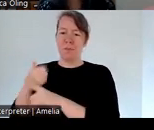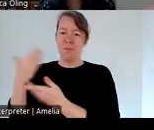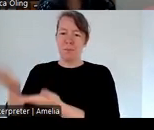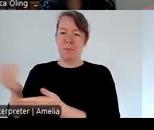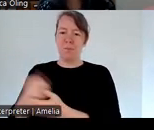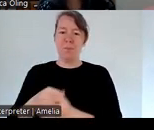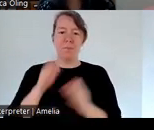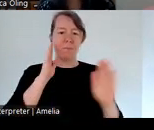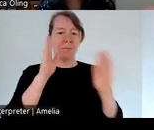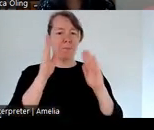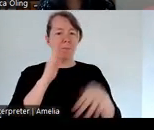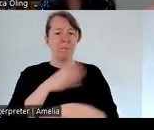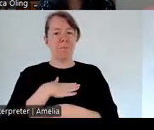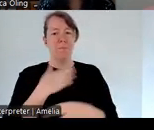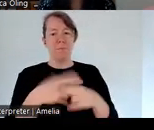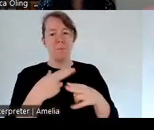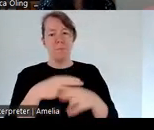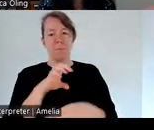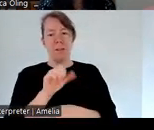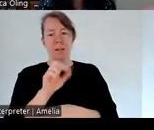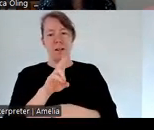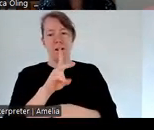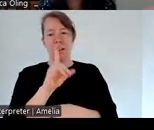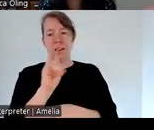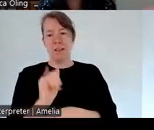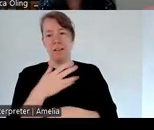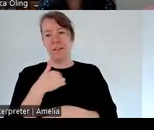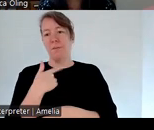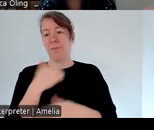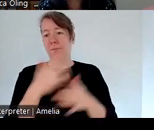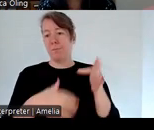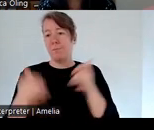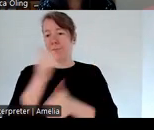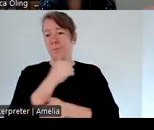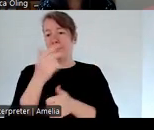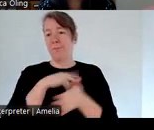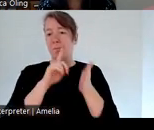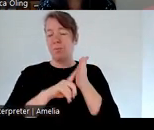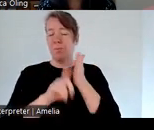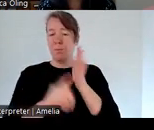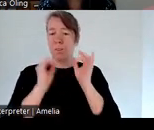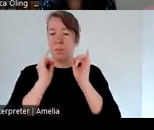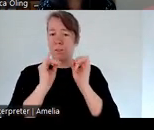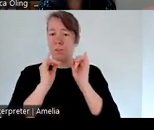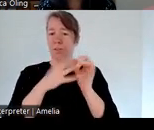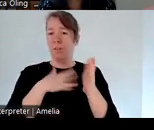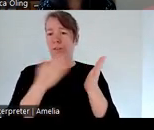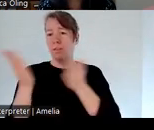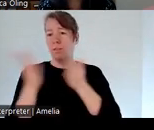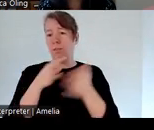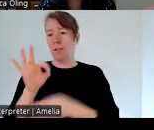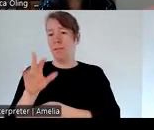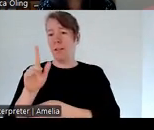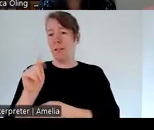(Carli Spina) Hi, um, my name is Carli Spina and I'm the Head of Research and Instructional Services at the FIT Library.